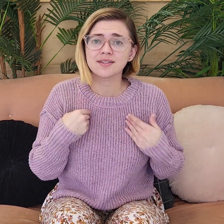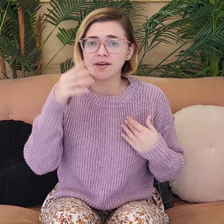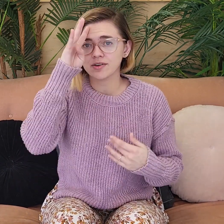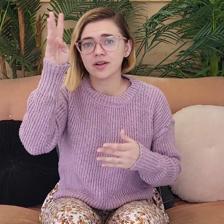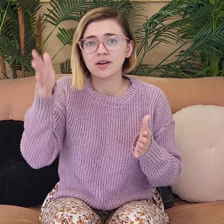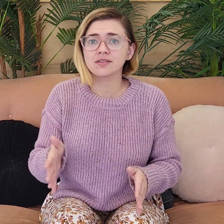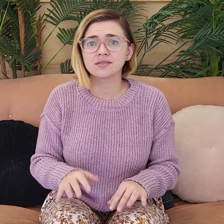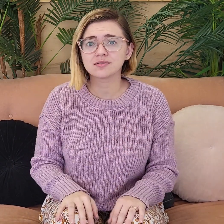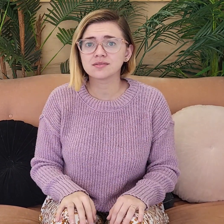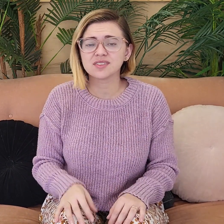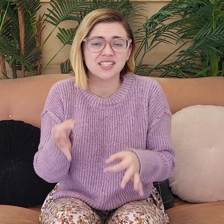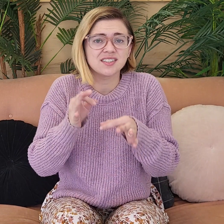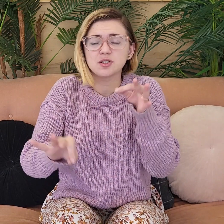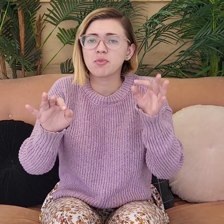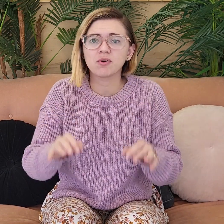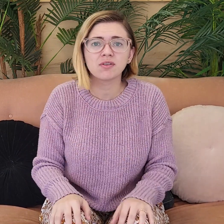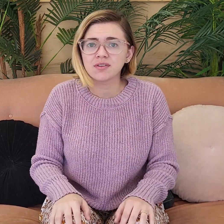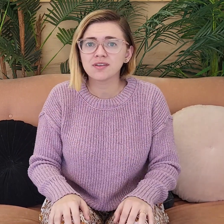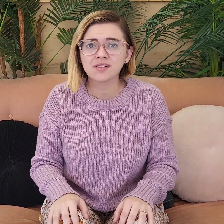We need to have a creator. It's simple.